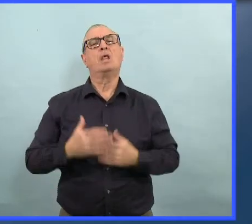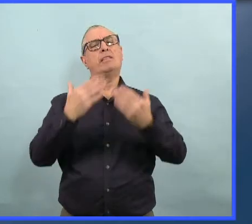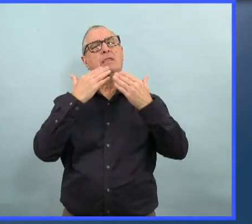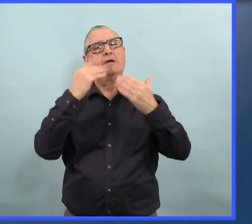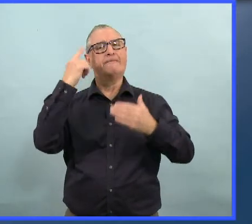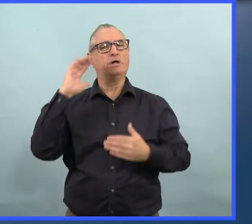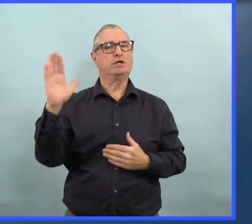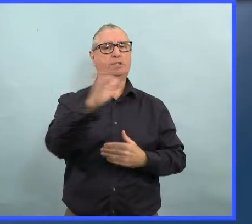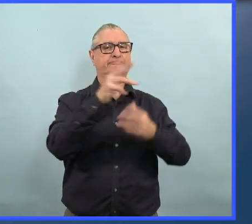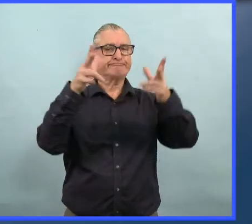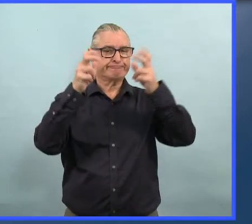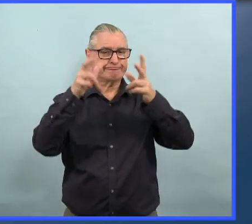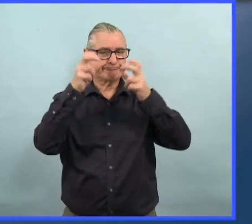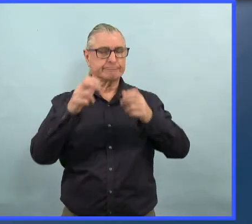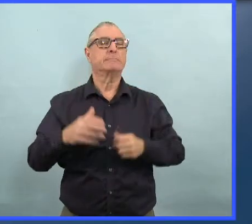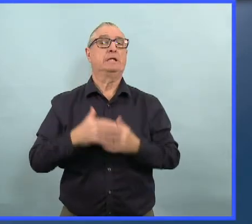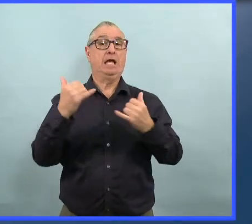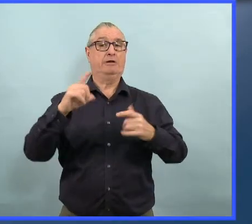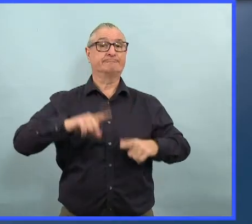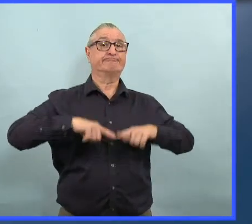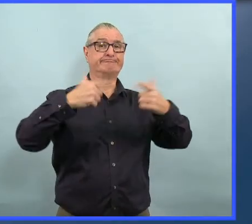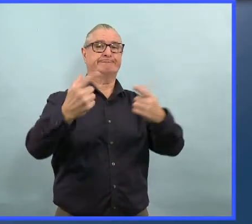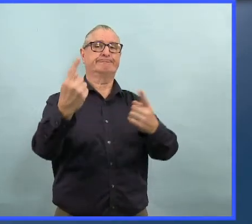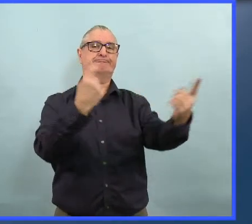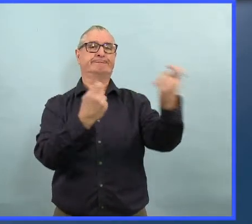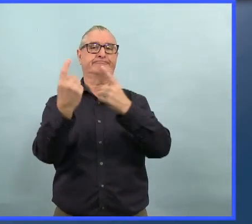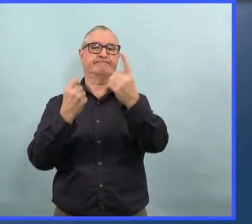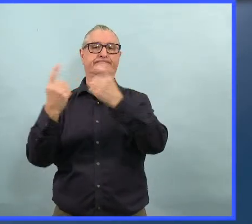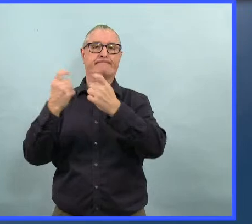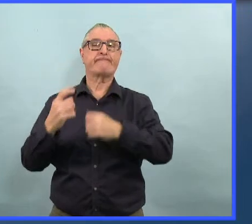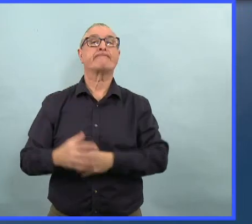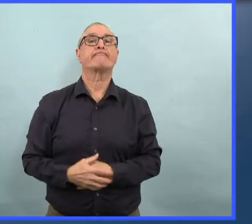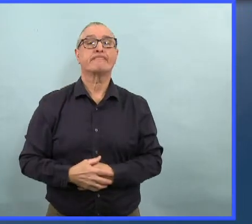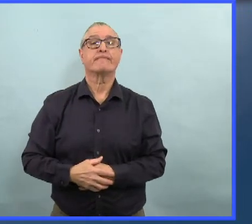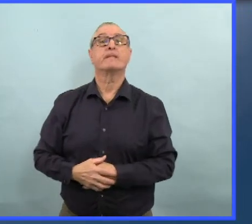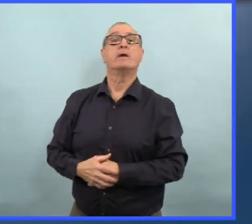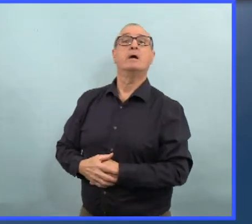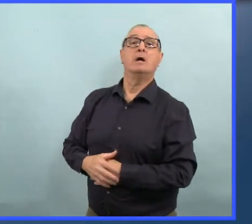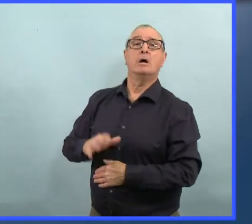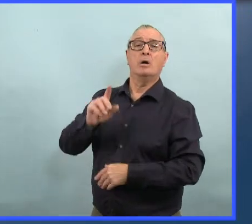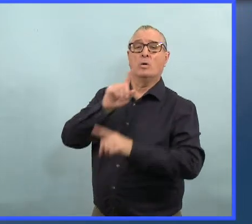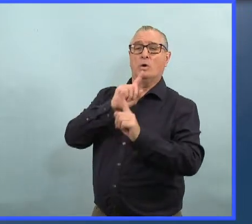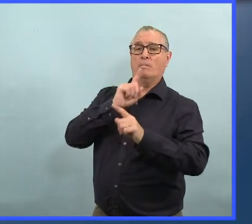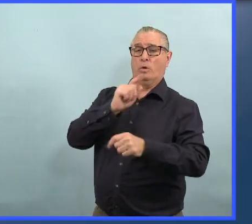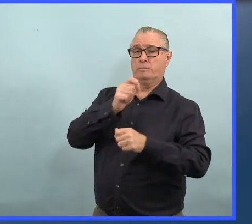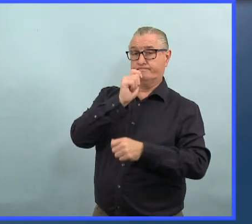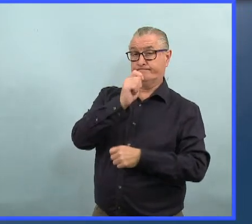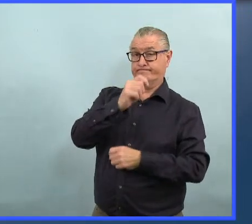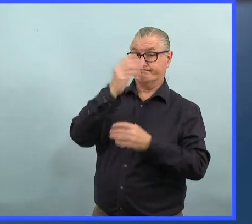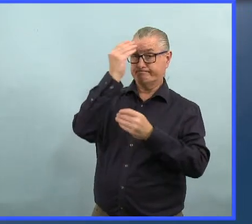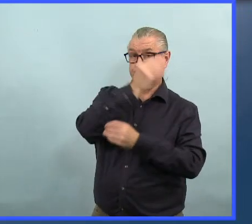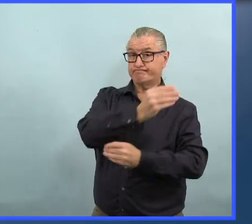a reminder to our reporters on the line you will have one preliminary and one follow-up question